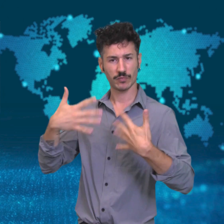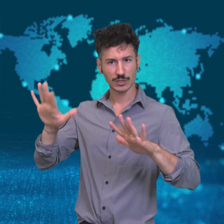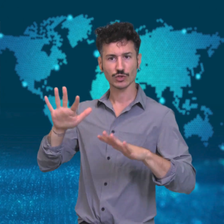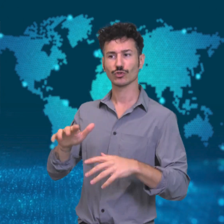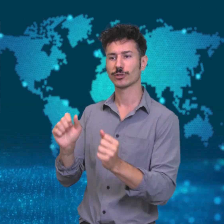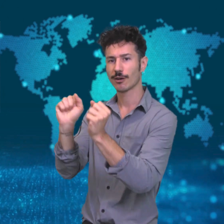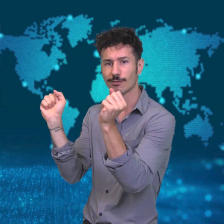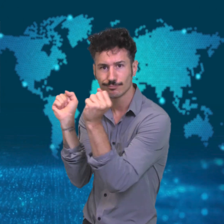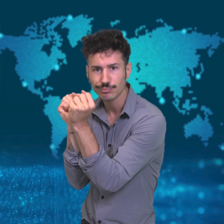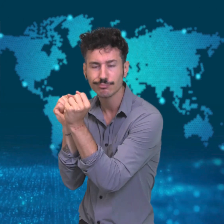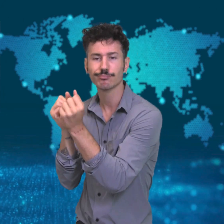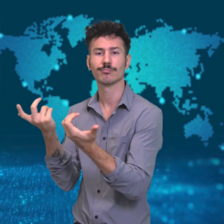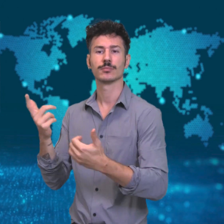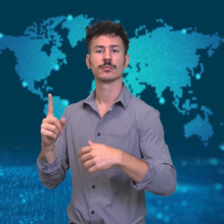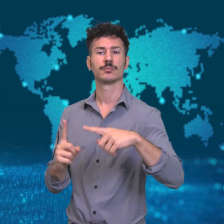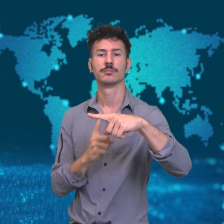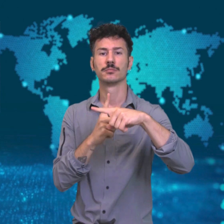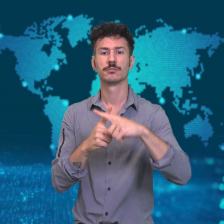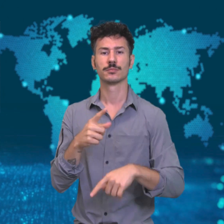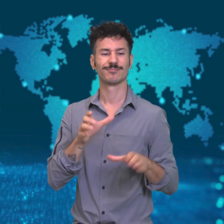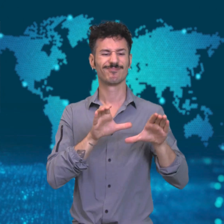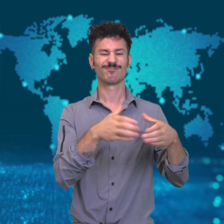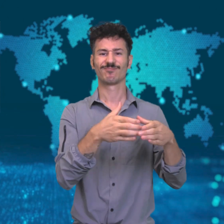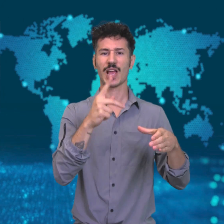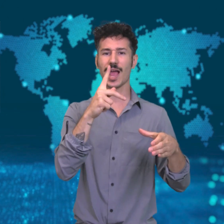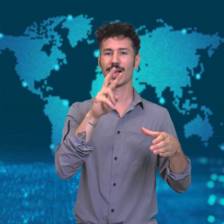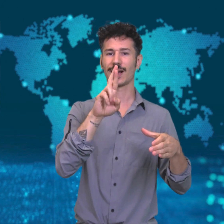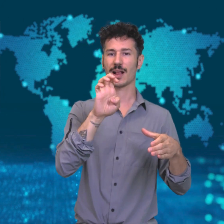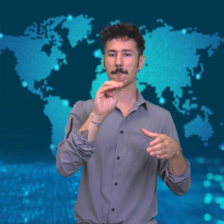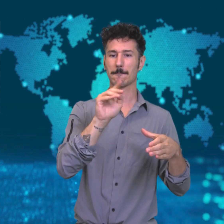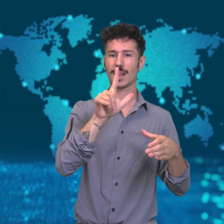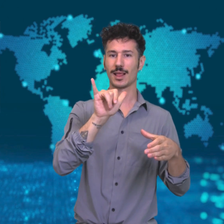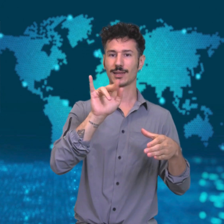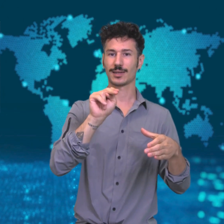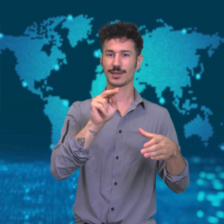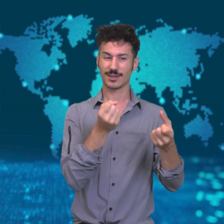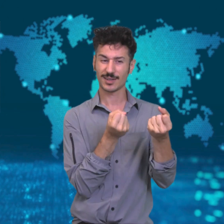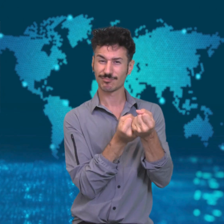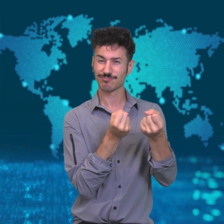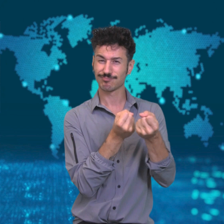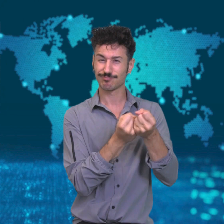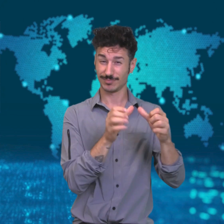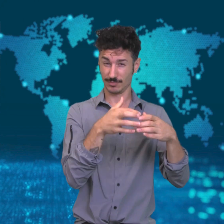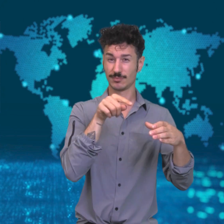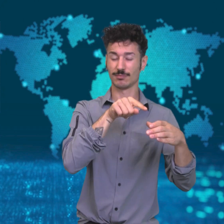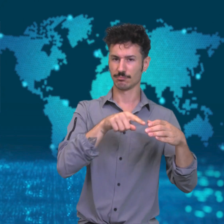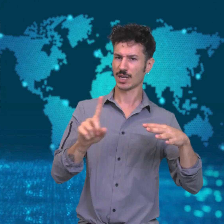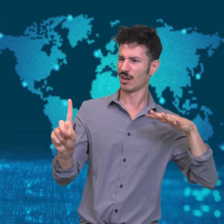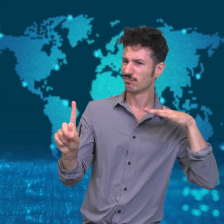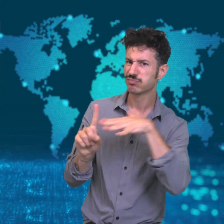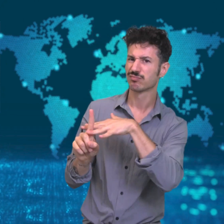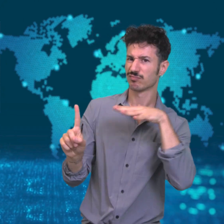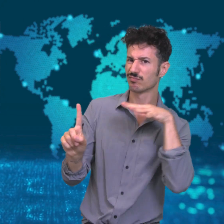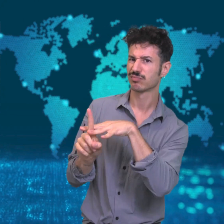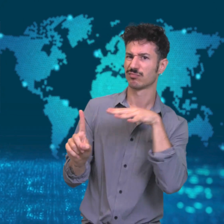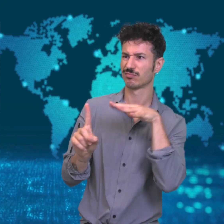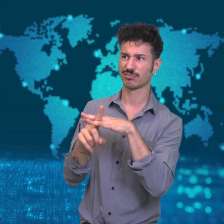but he was barred from it. He has been arrested by law enforcement and